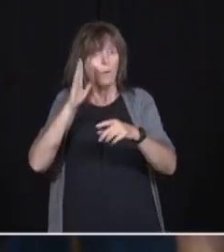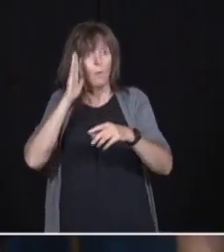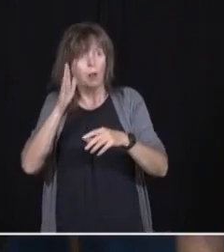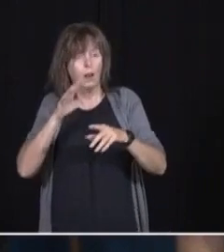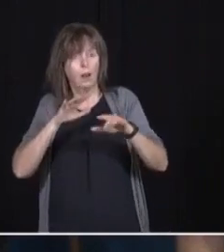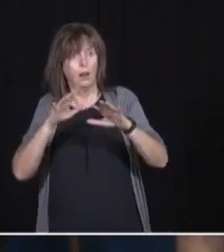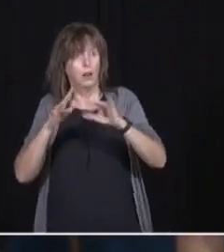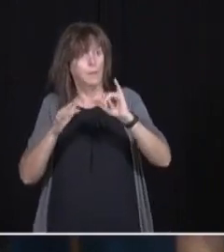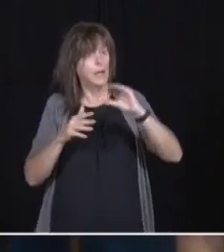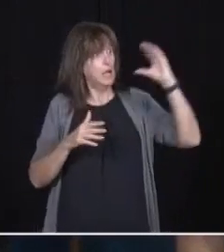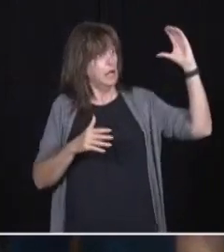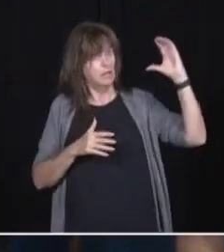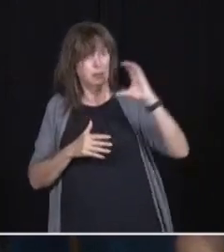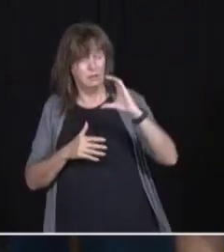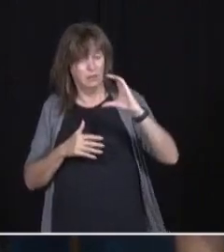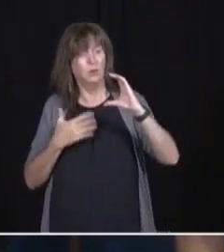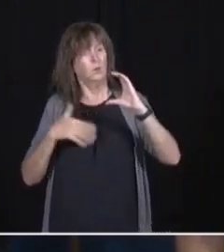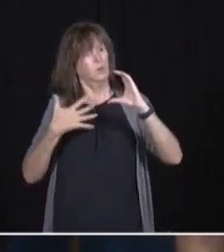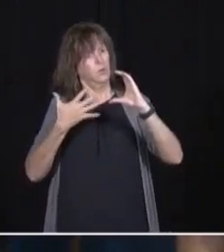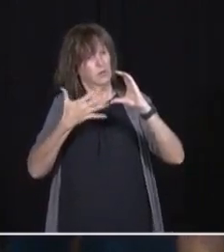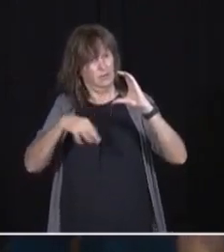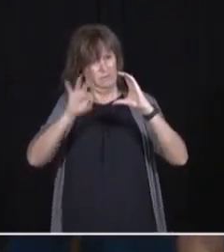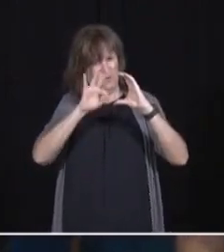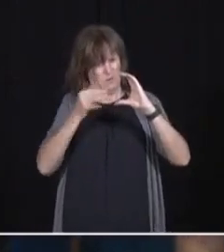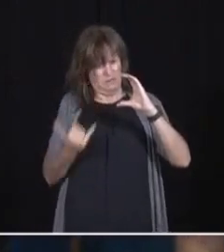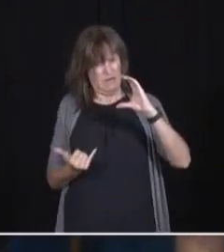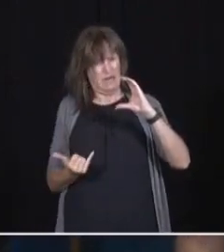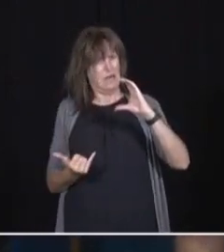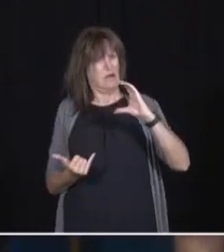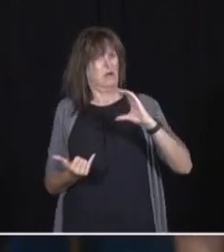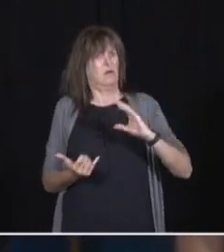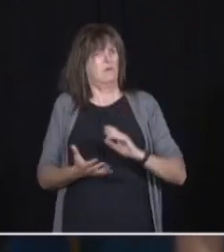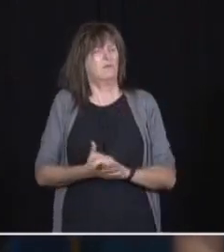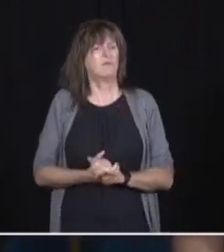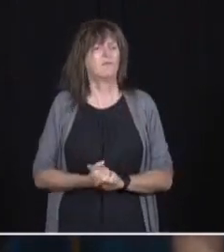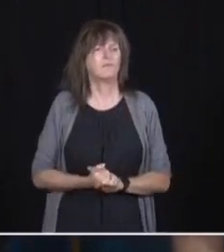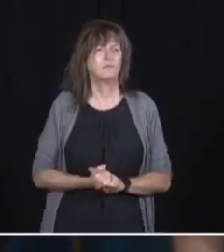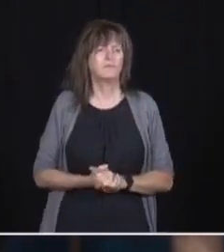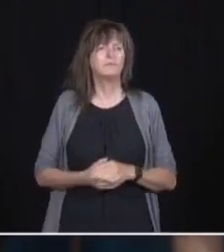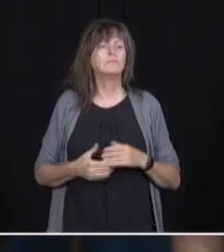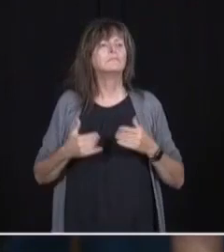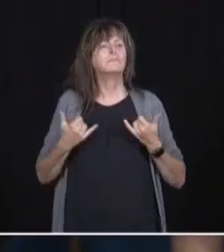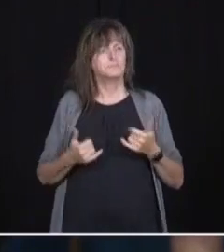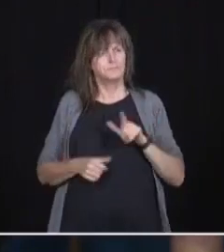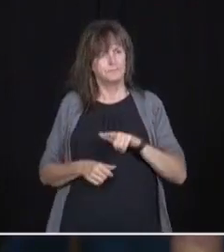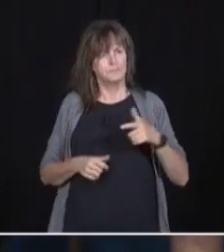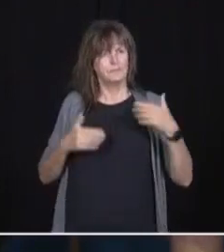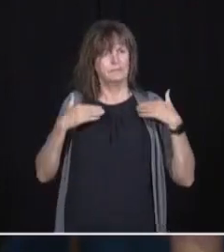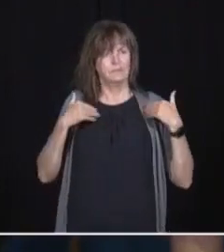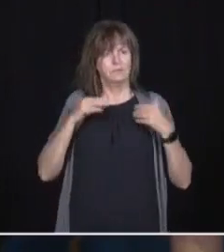And because of that uncertainty, this investment comes at a critical time. Now I will turn it over to minister Clark for additional details.